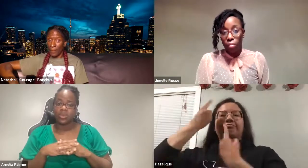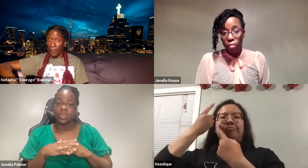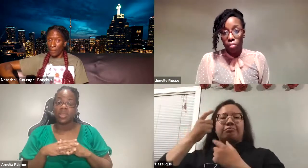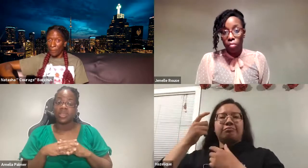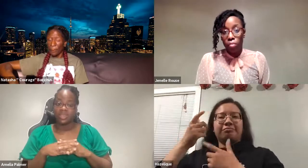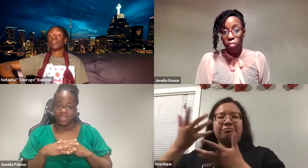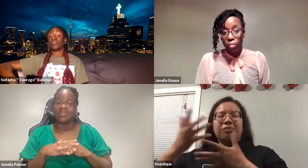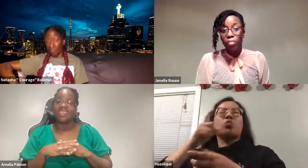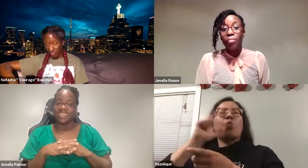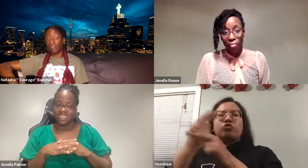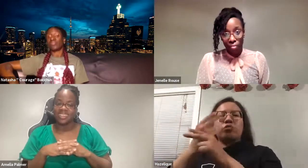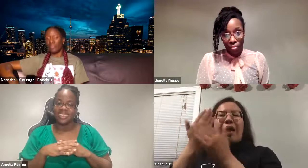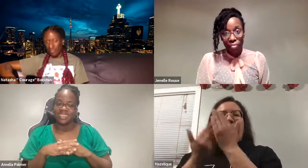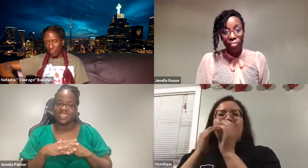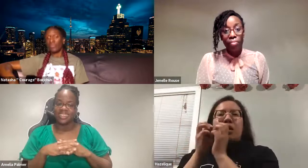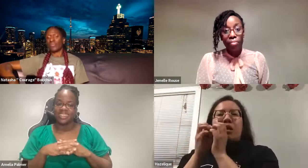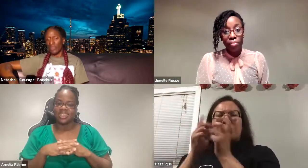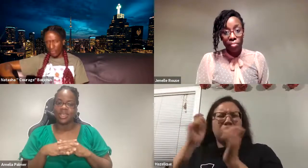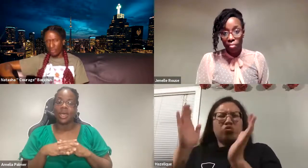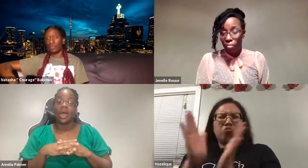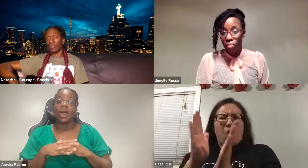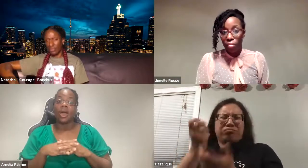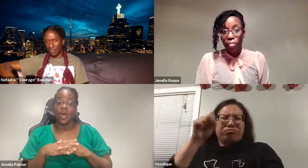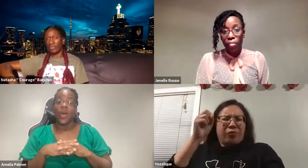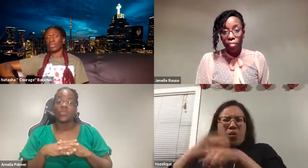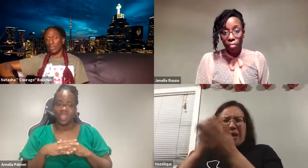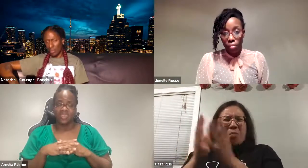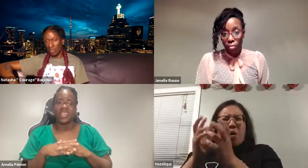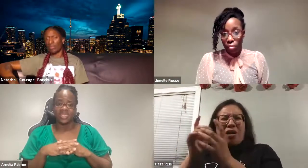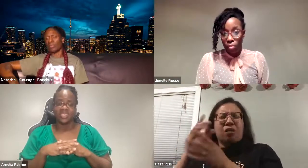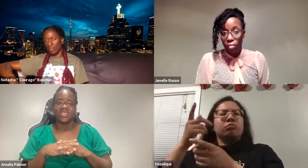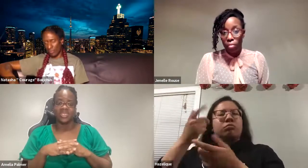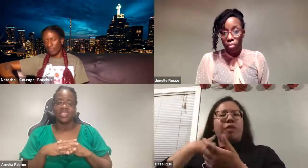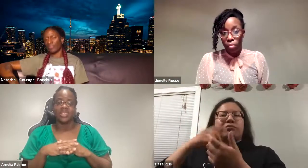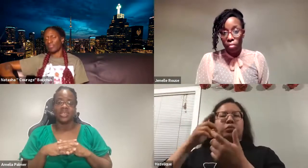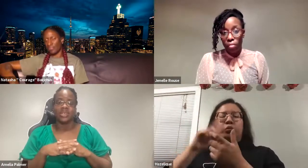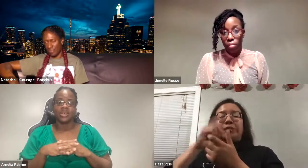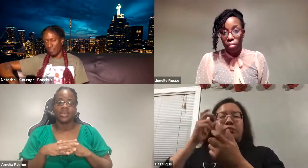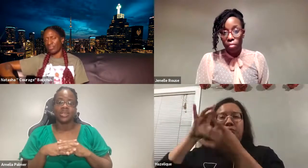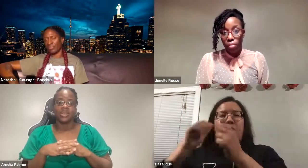and where everything is located to that person and you use your hands to describe that tactilely,